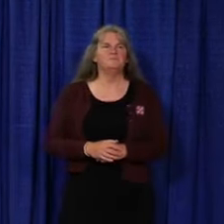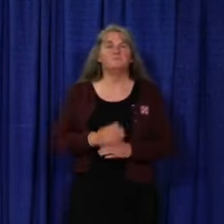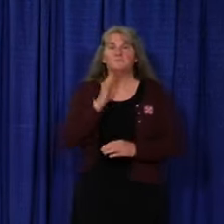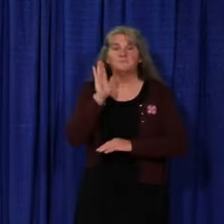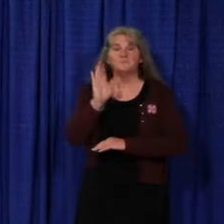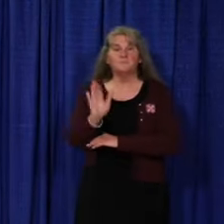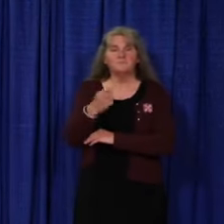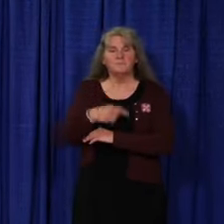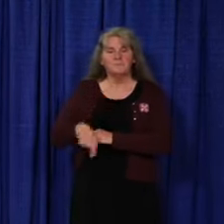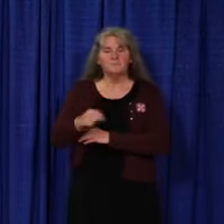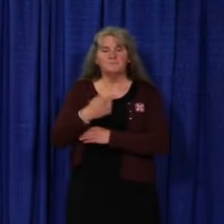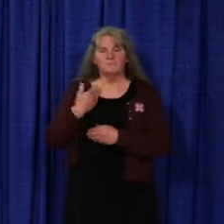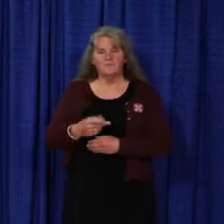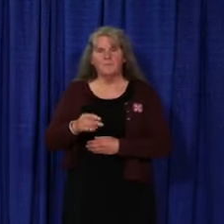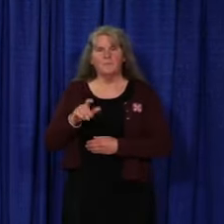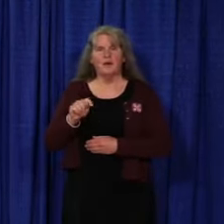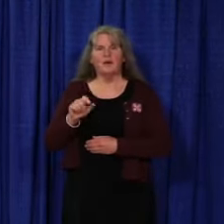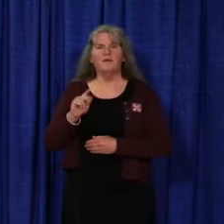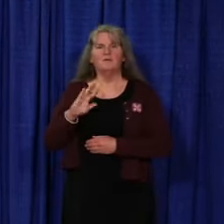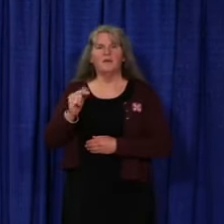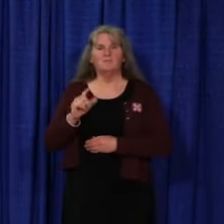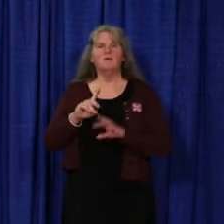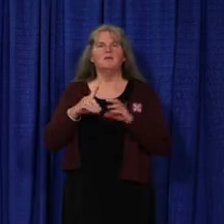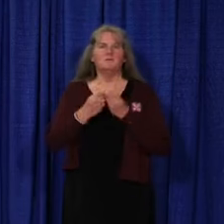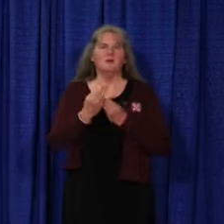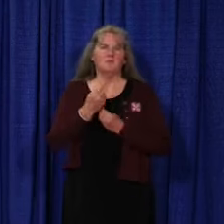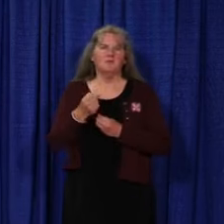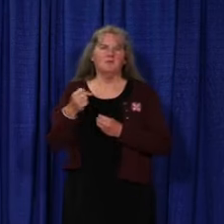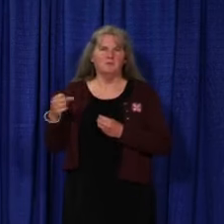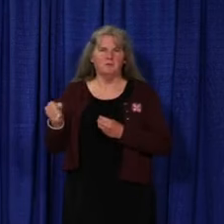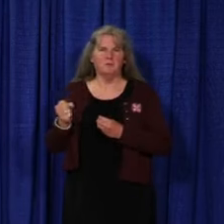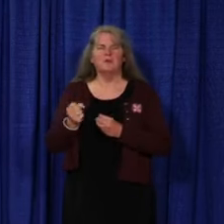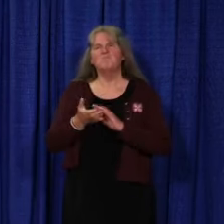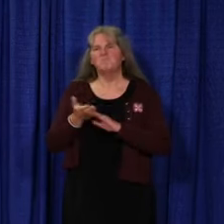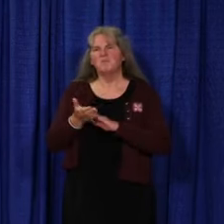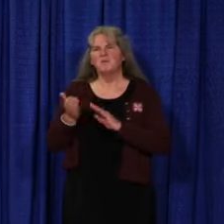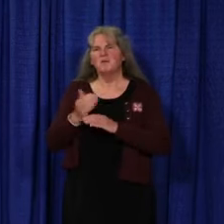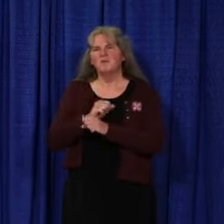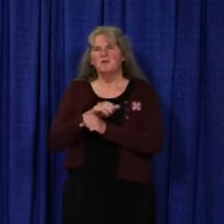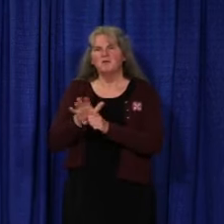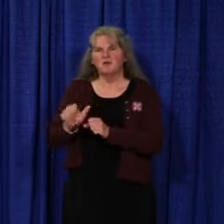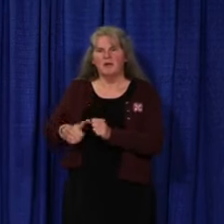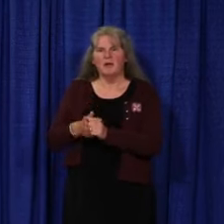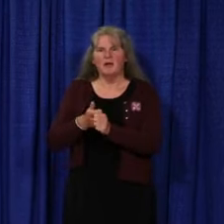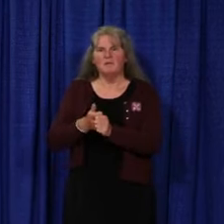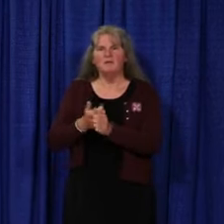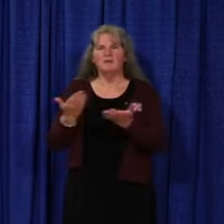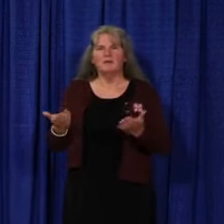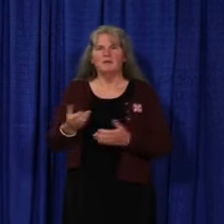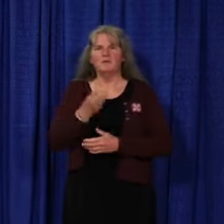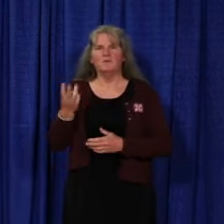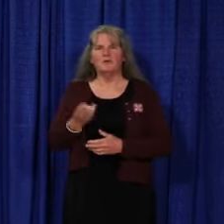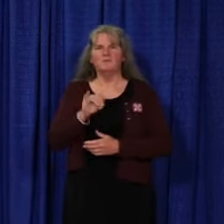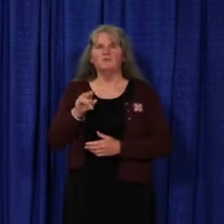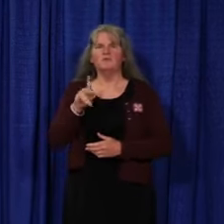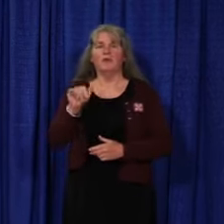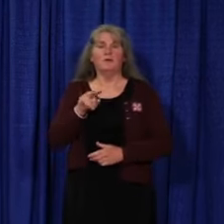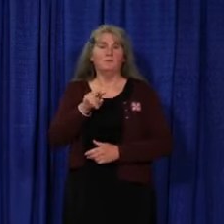Pat: Good afternoon. I'm Pat Living with the Department of Health and social services and moderator for the COVID-19 update for Wednesday, July 22nd.